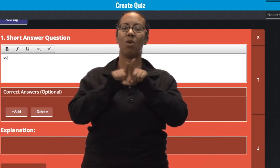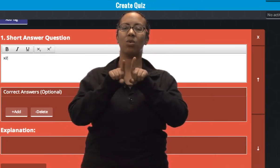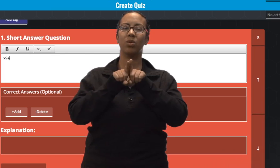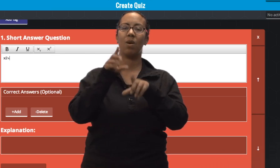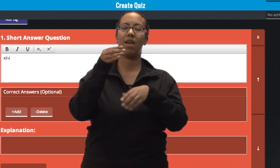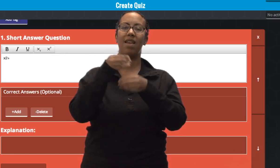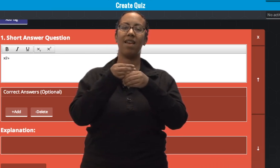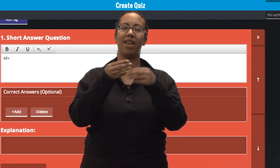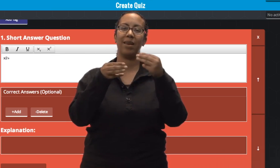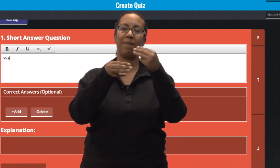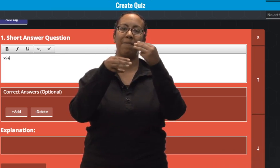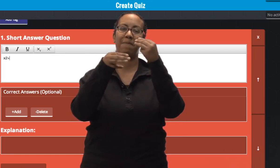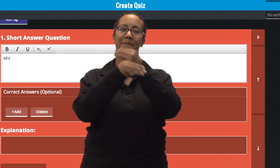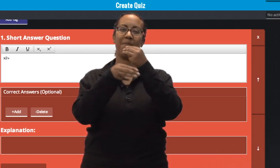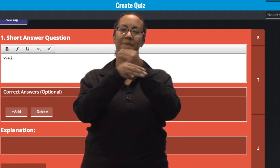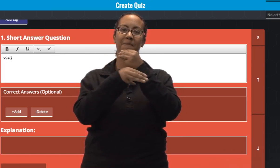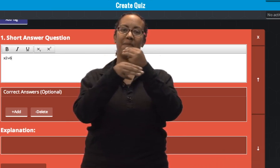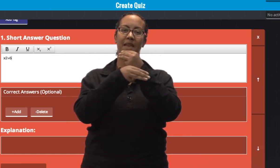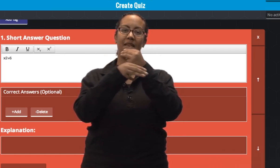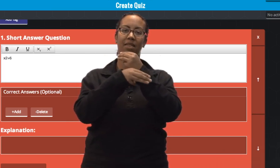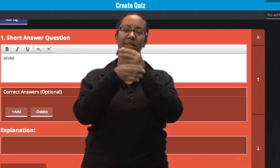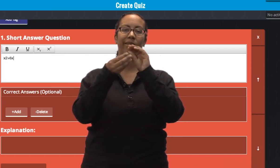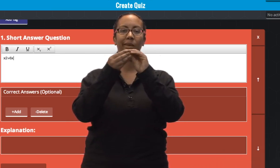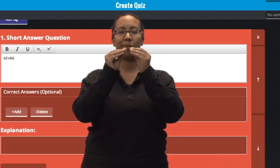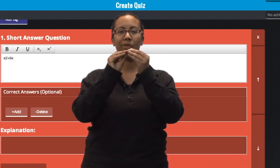Understand that you can also add math questions.